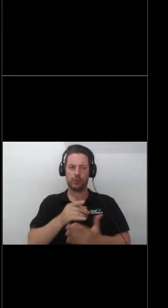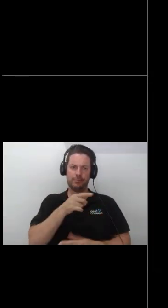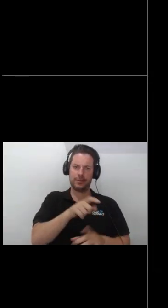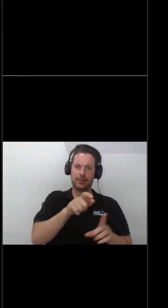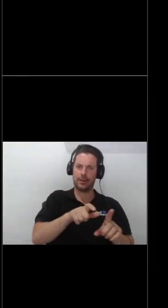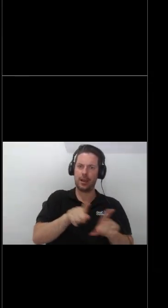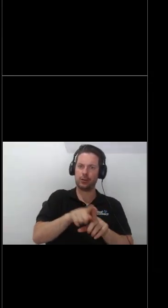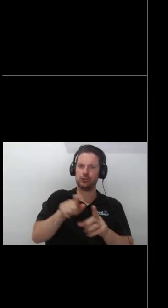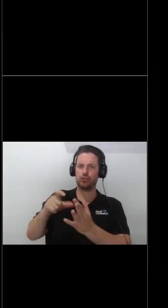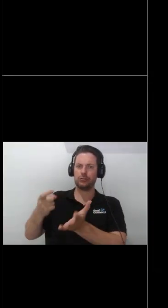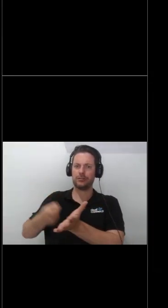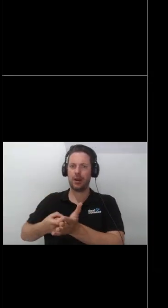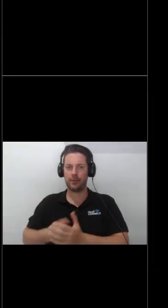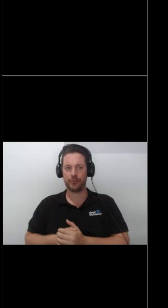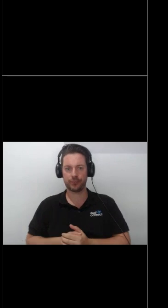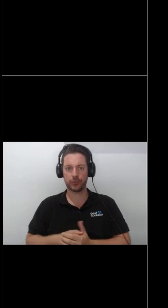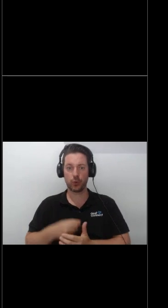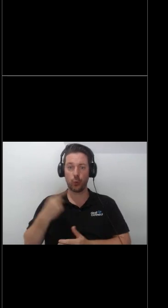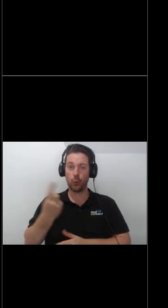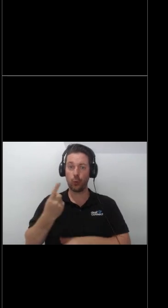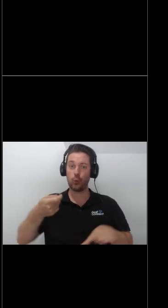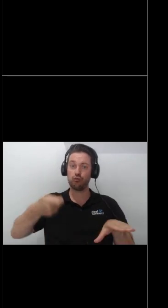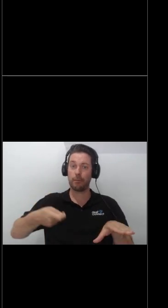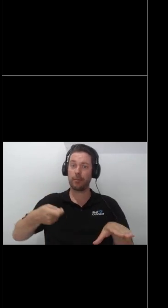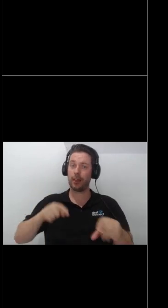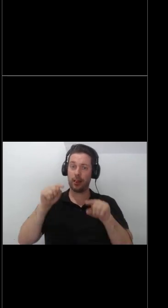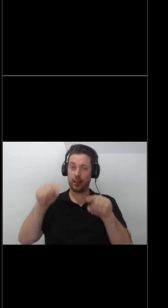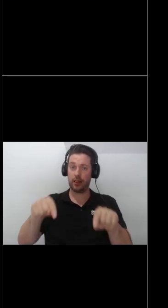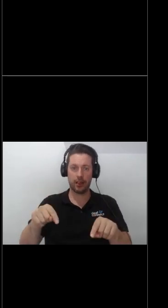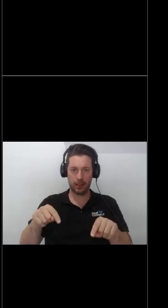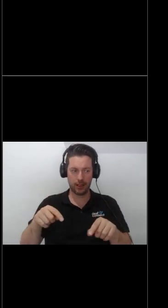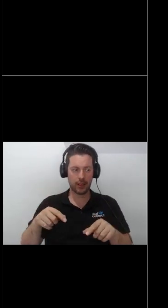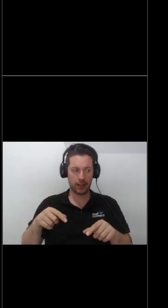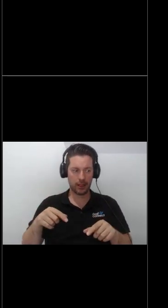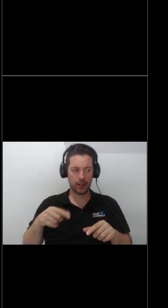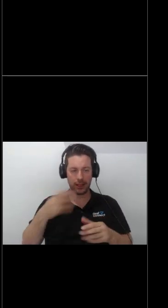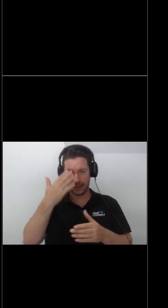with the tribunal realizes is that better outcomes